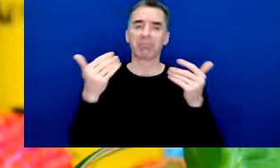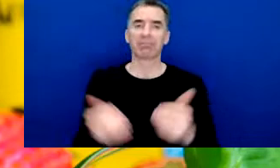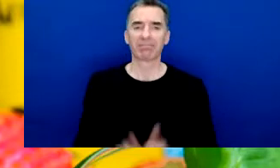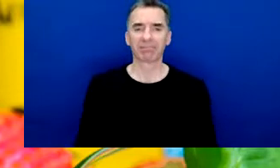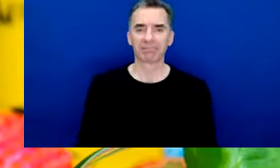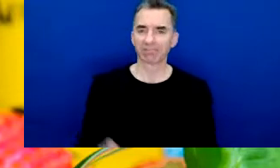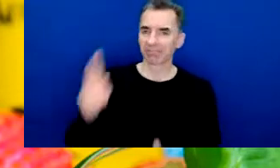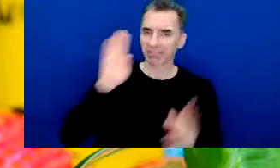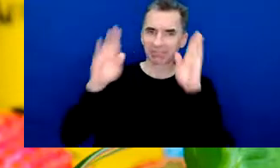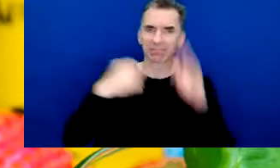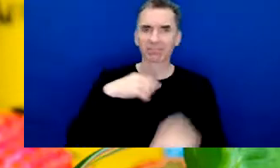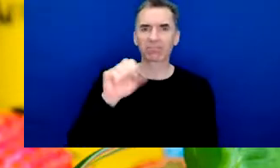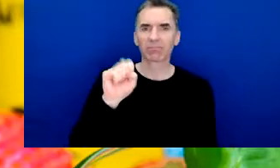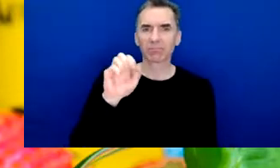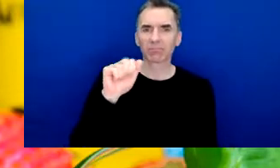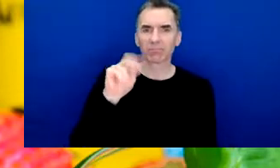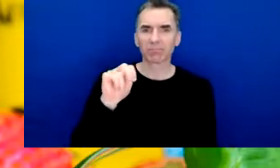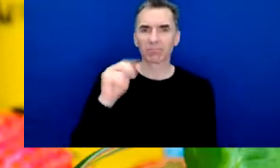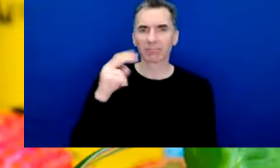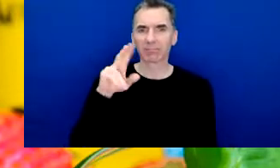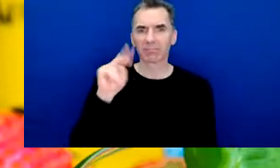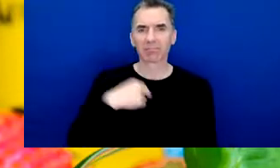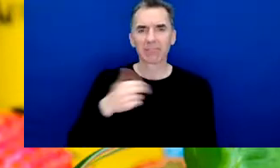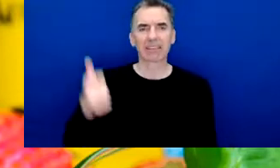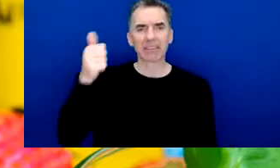Hi everyone. Sean Henderson, dean of Students, Fresno City College and Human Clicker